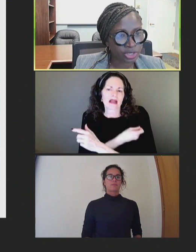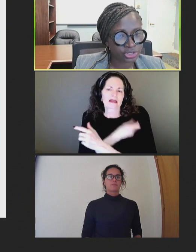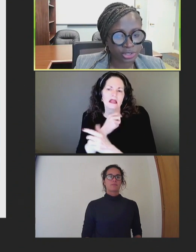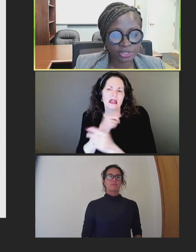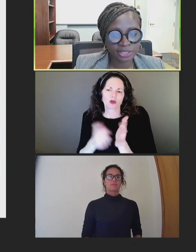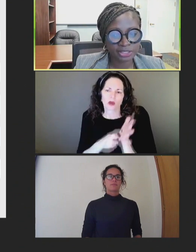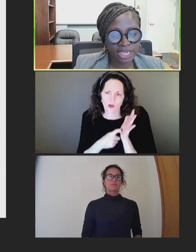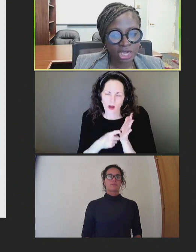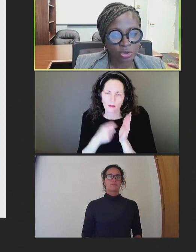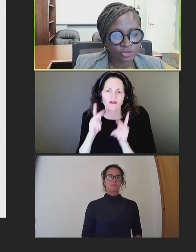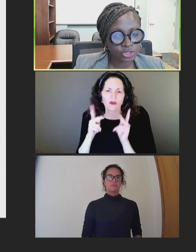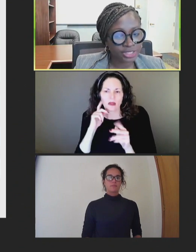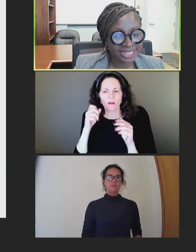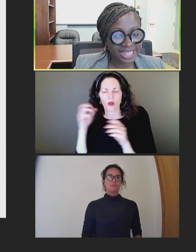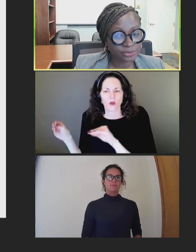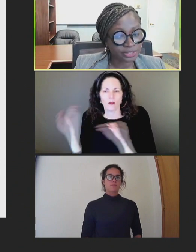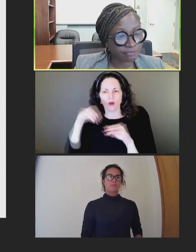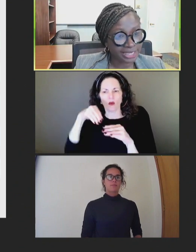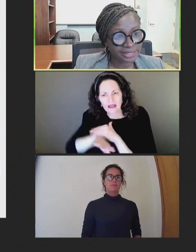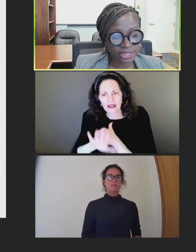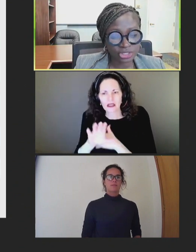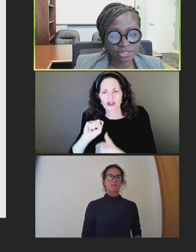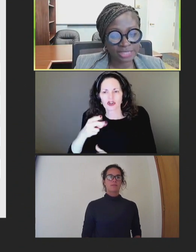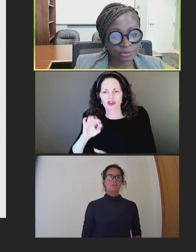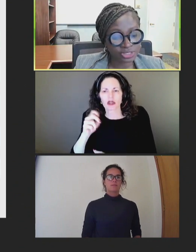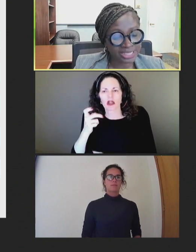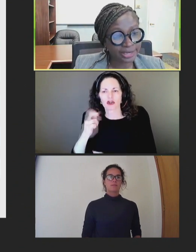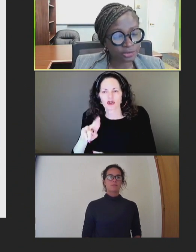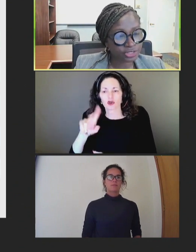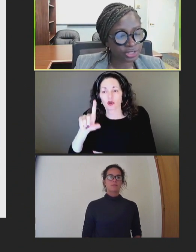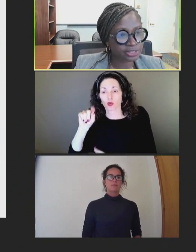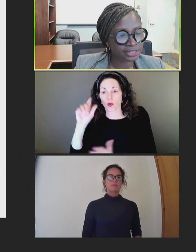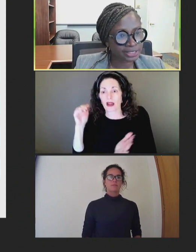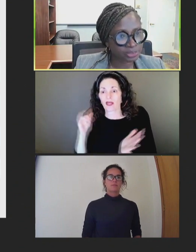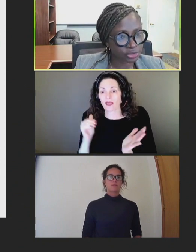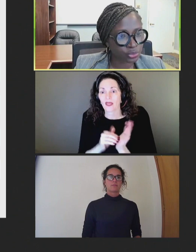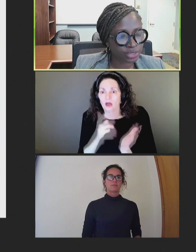our shelters, over 20,000 vaccinations outside of shelters. This was school